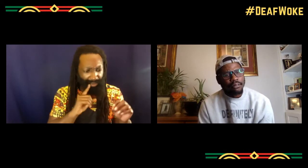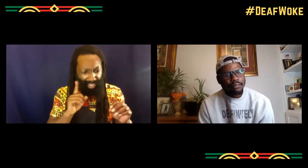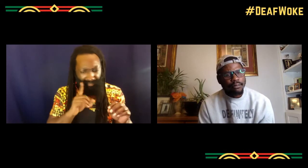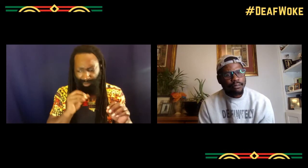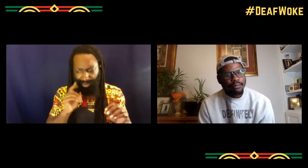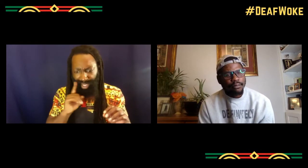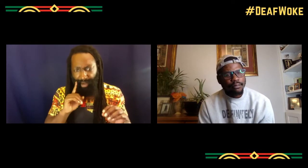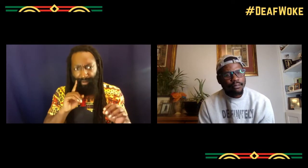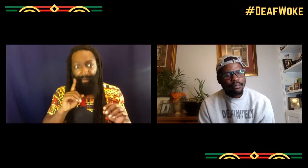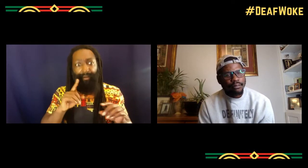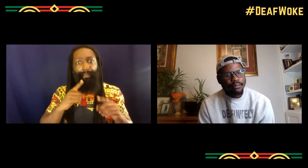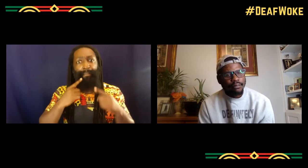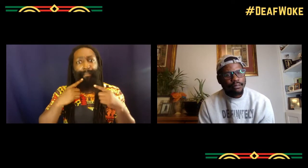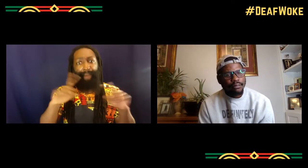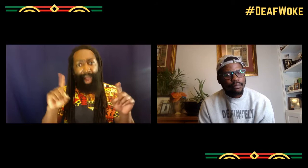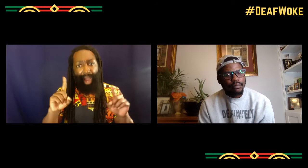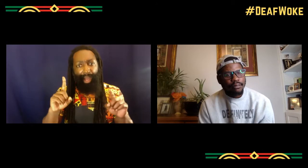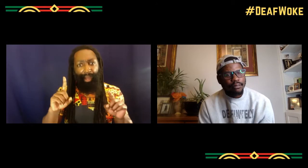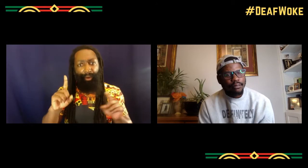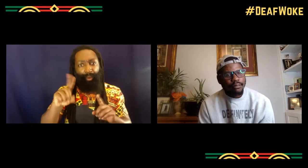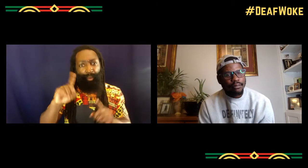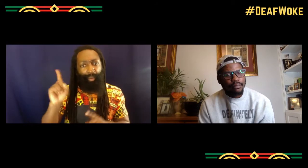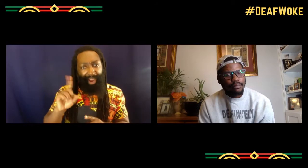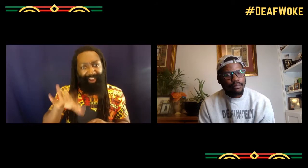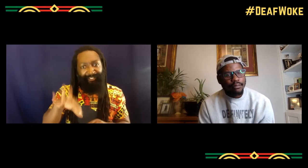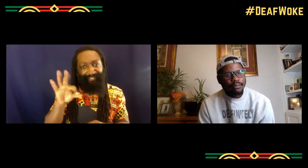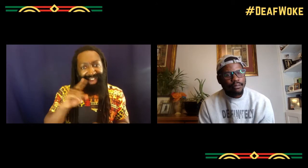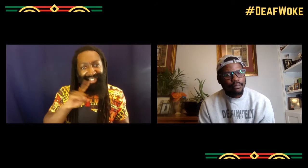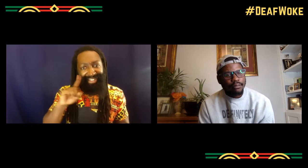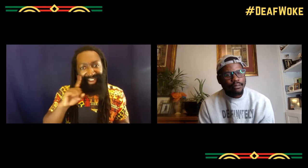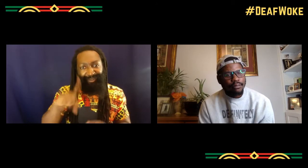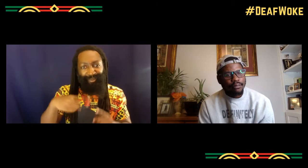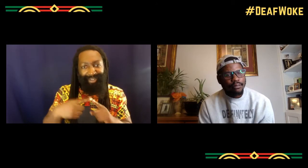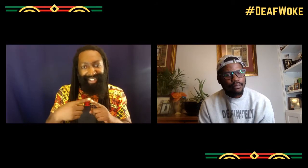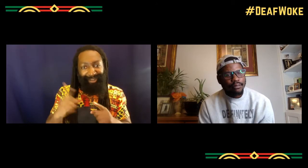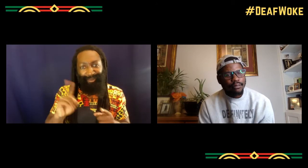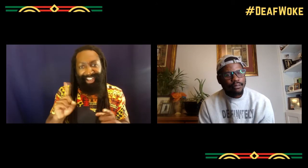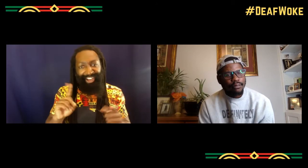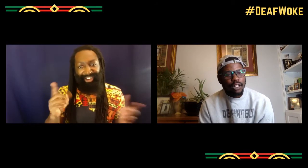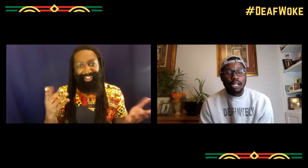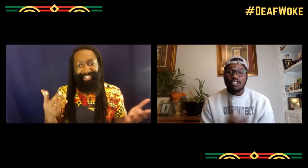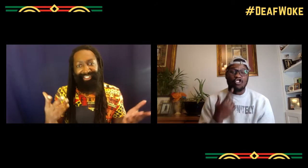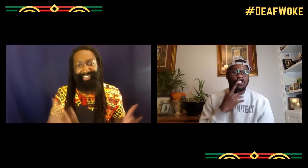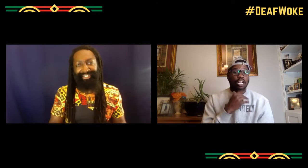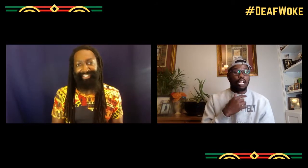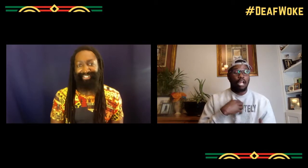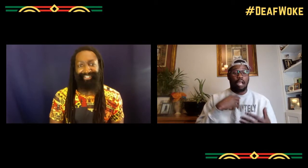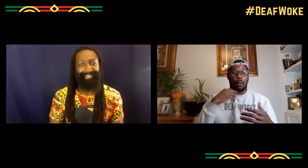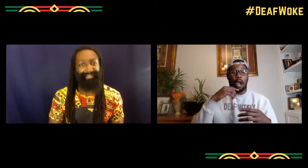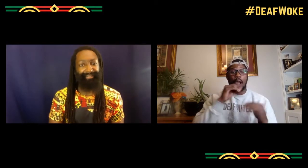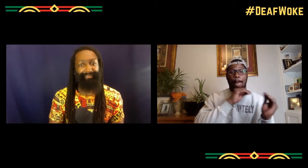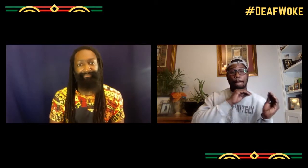Just looking around and having no deaf people be around you. And then finally, where did you find your deaf community? When and where?